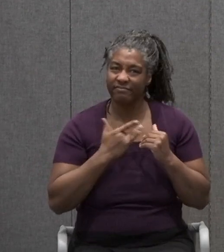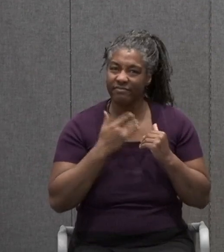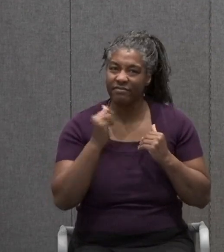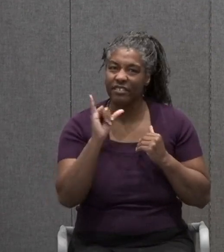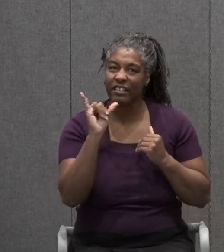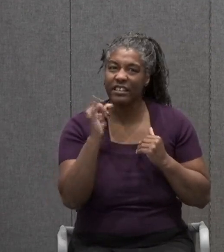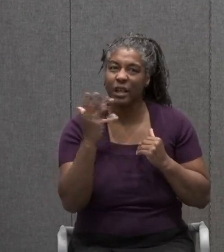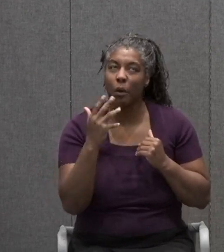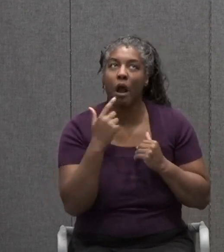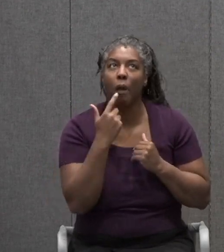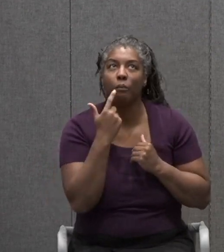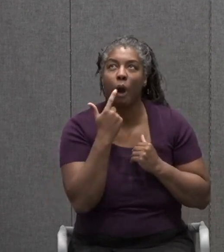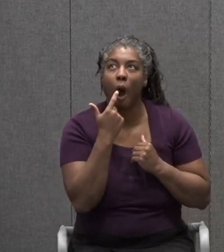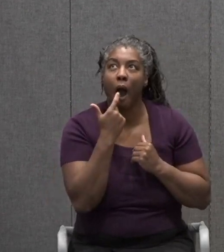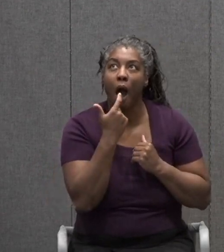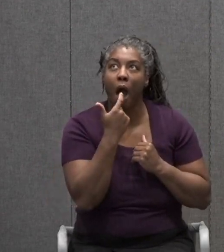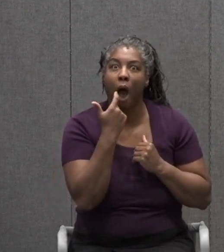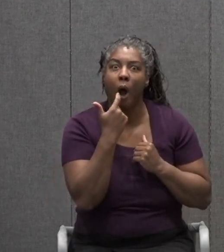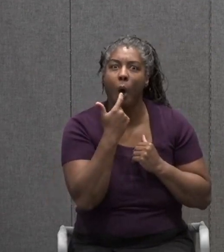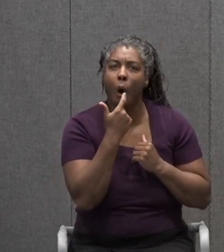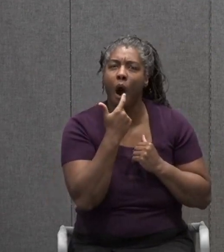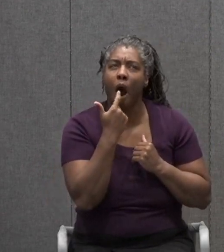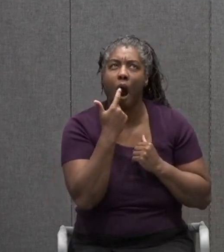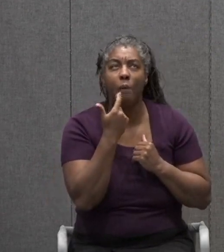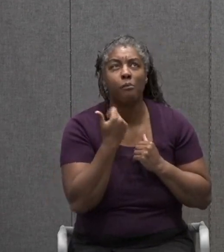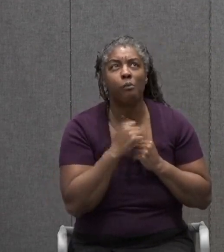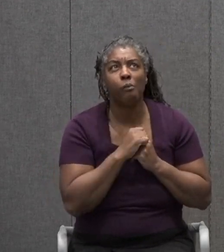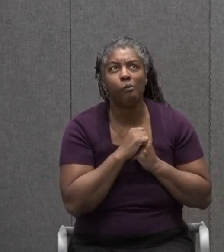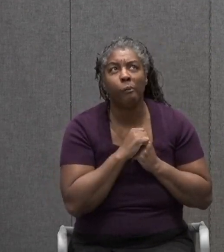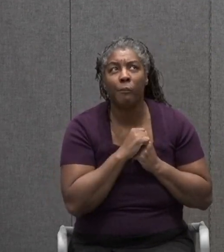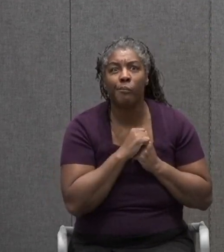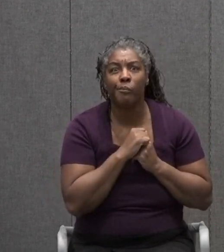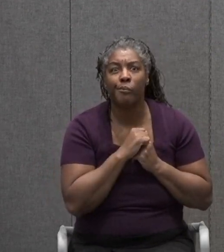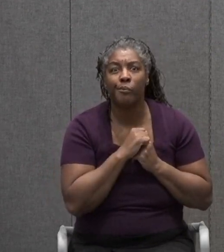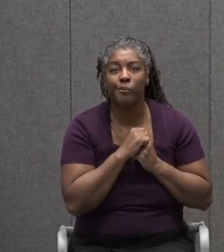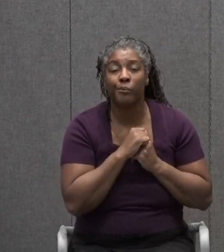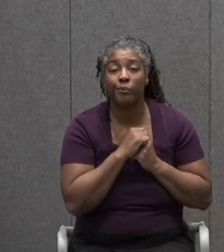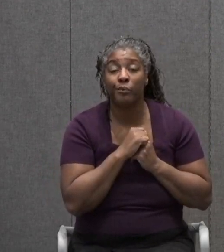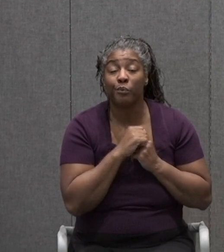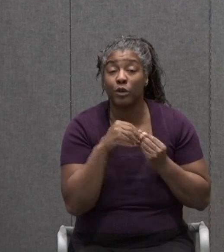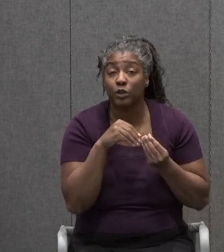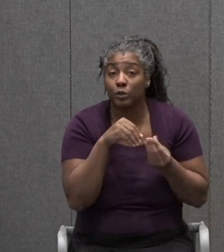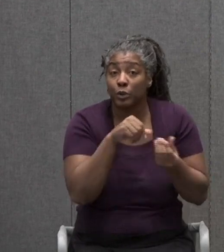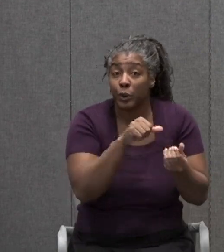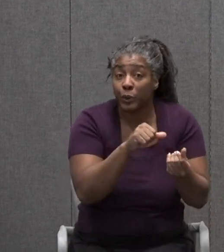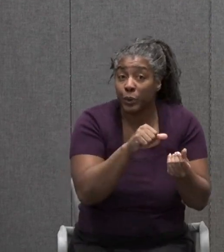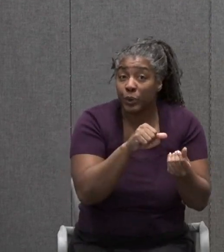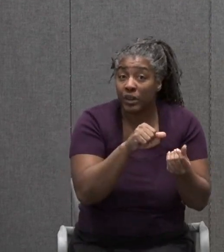Is it smooth or bumpy like mine? Is it both like mine? Can you describe it to me?